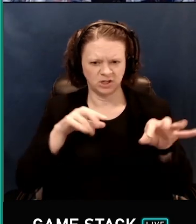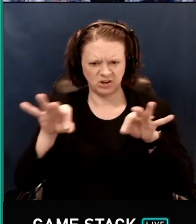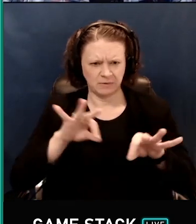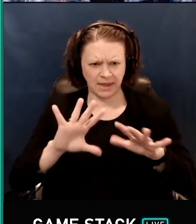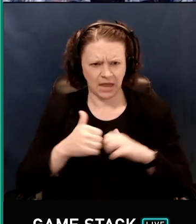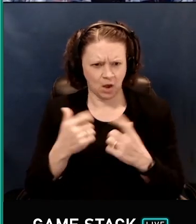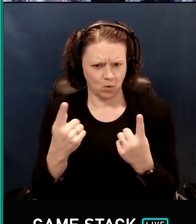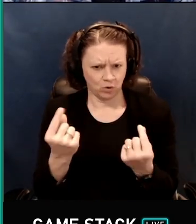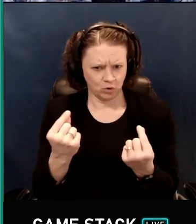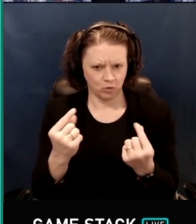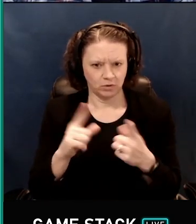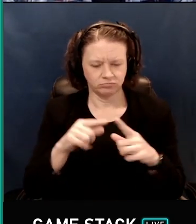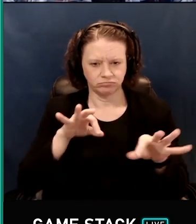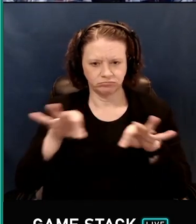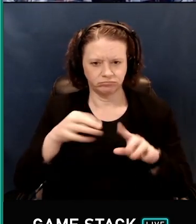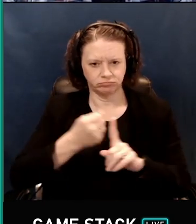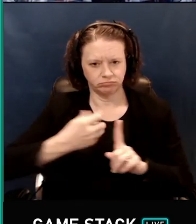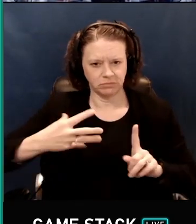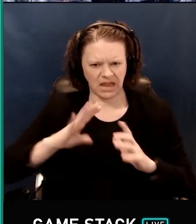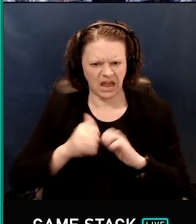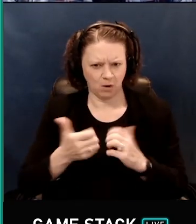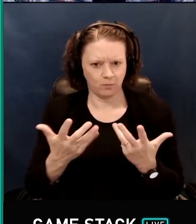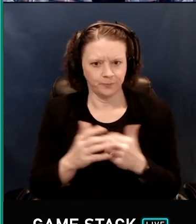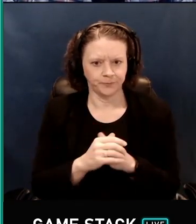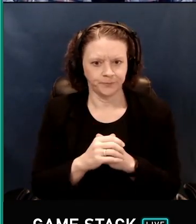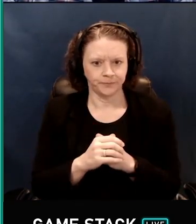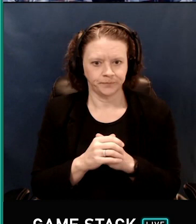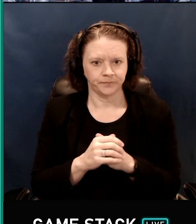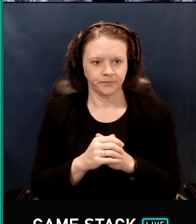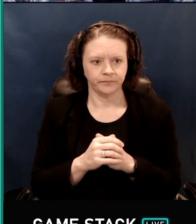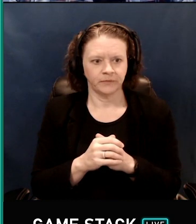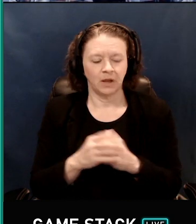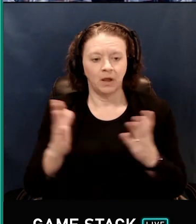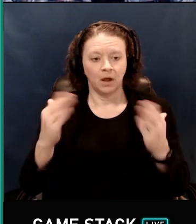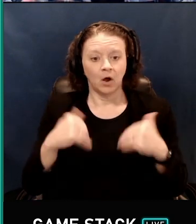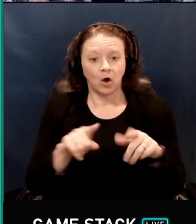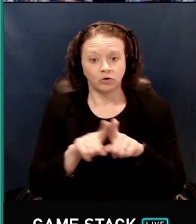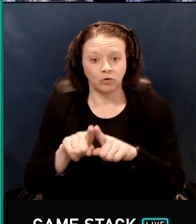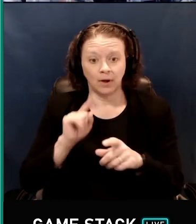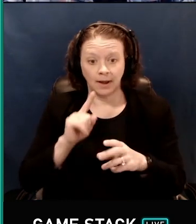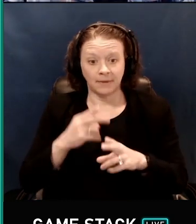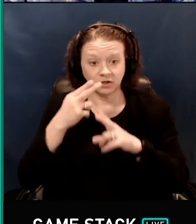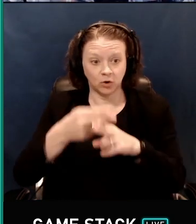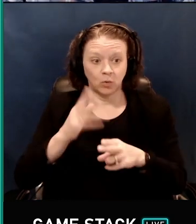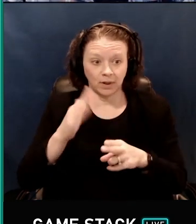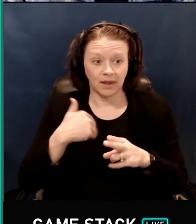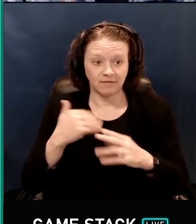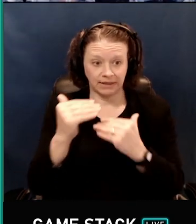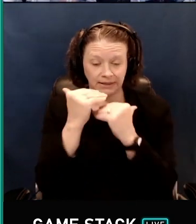I will also mentioned that there is going to be a limited DirectStorage developer preview, a closed preview in the summer of